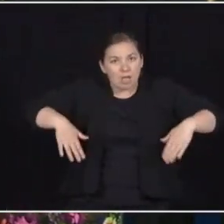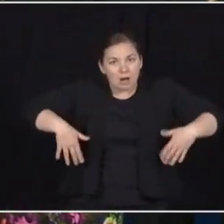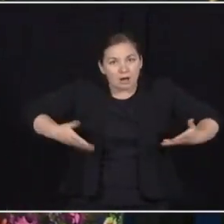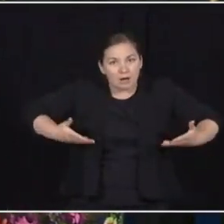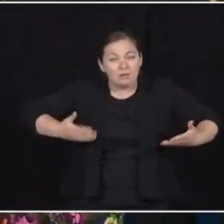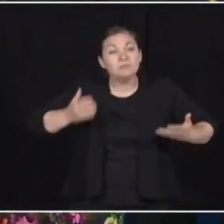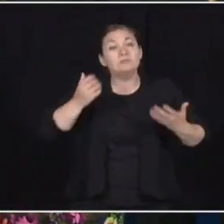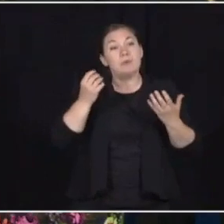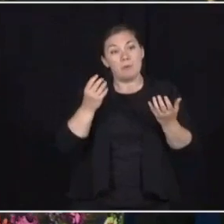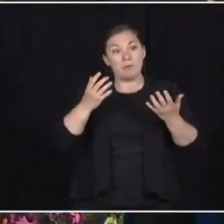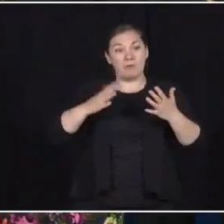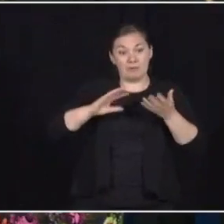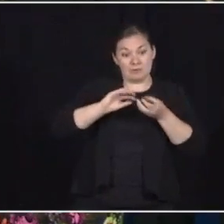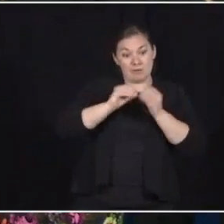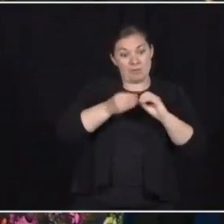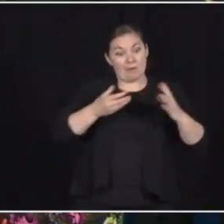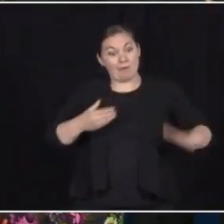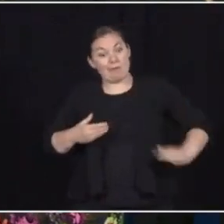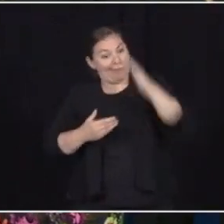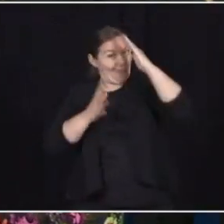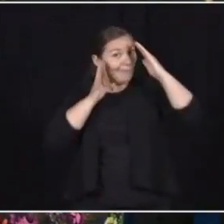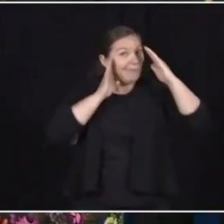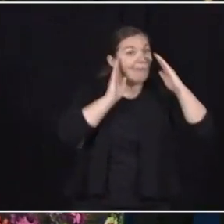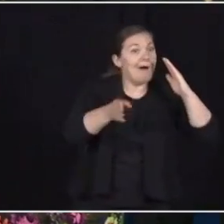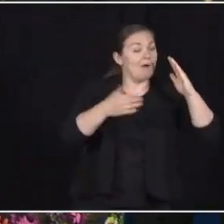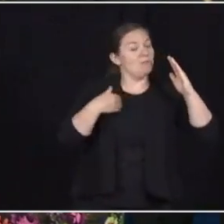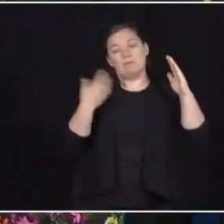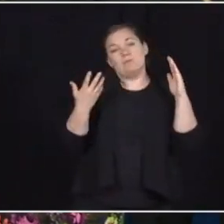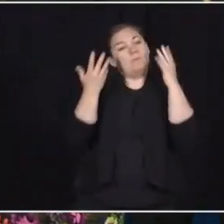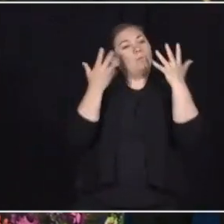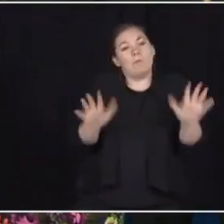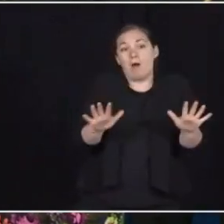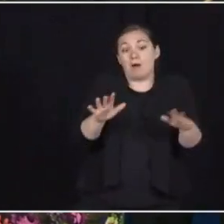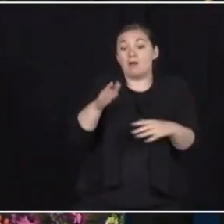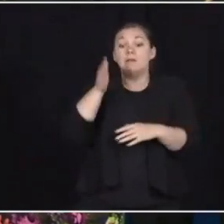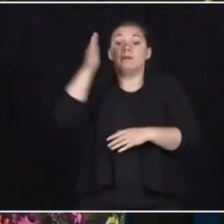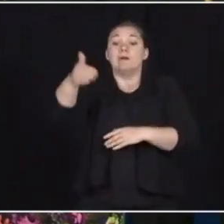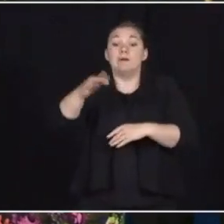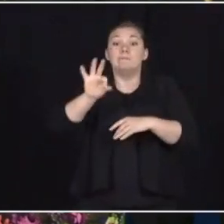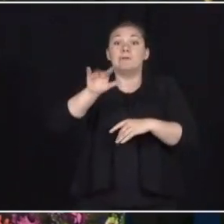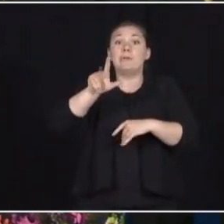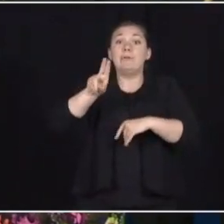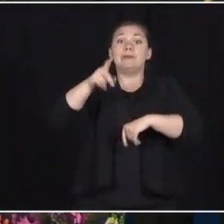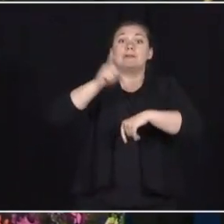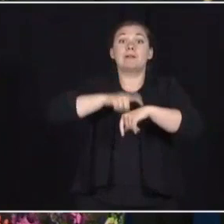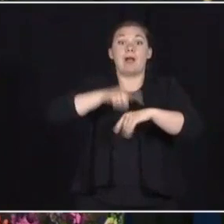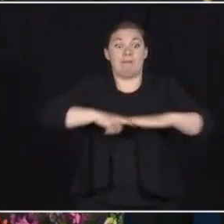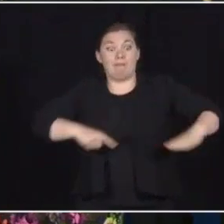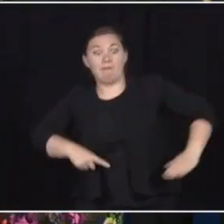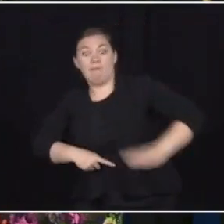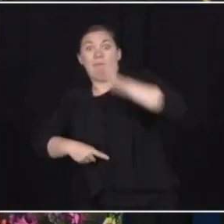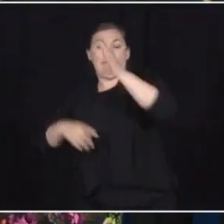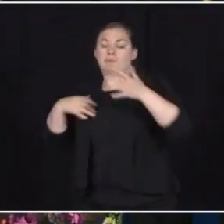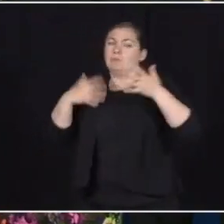We aren't out of this by any means. God for bid we have a second wave. In Lucy's. So, I'll be very vigilant.